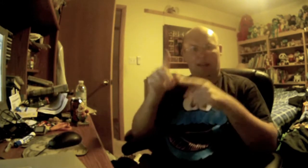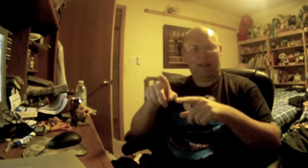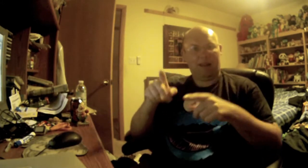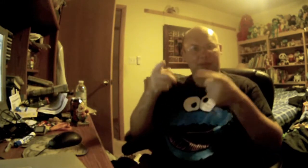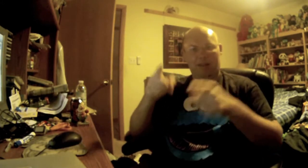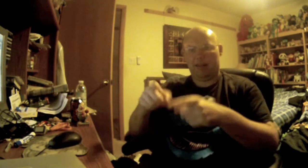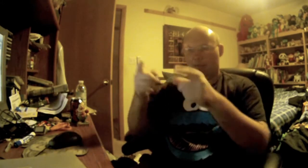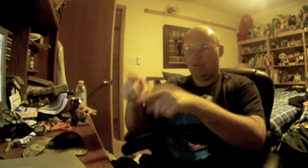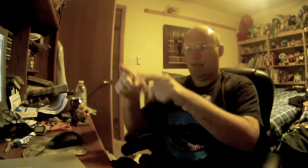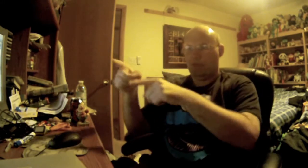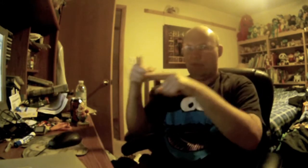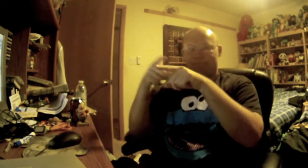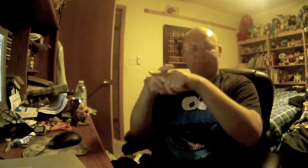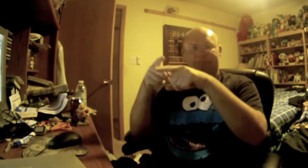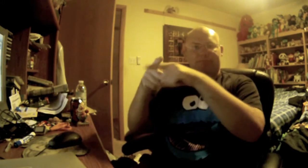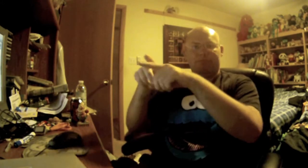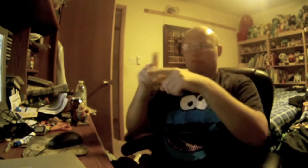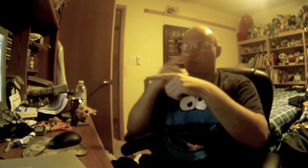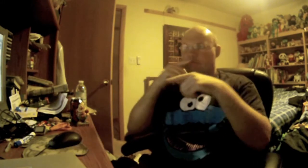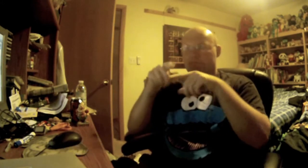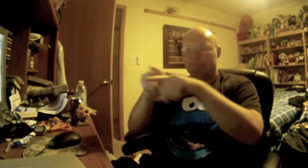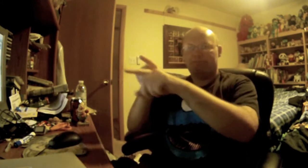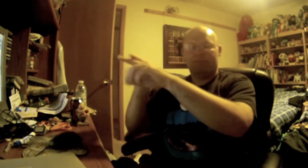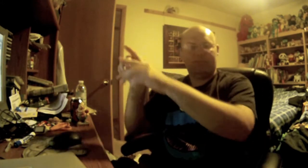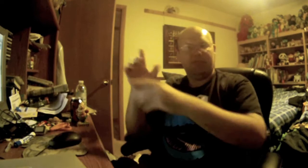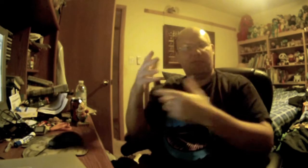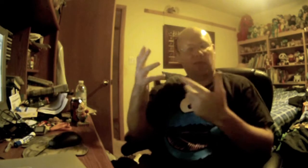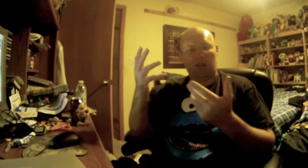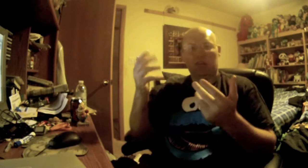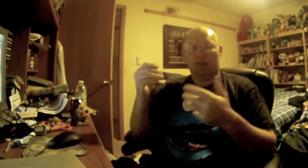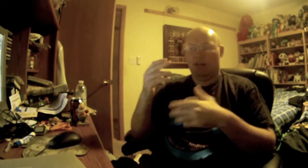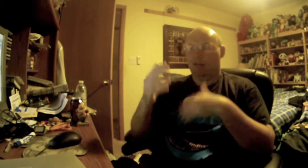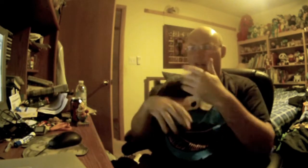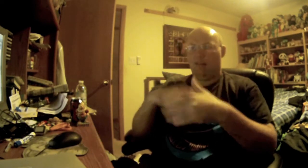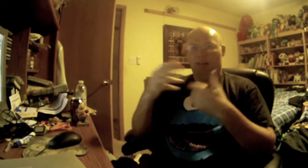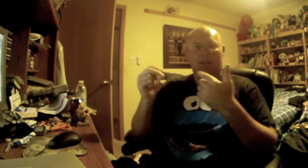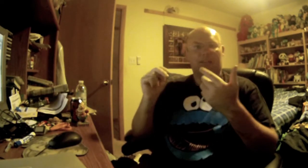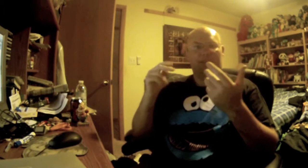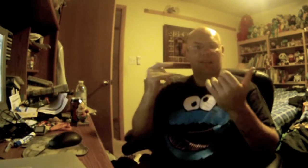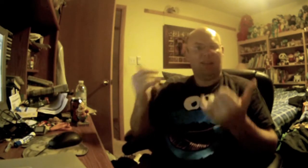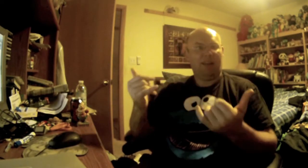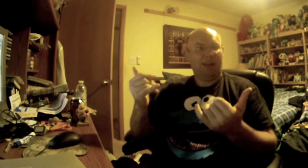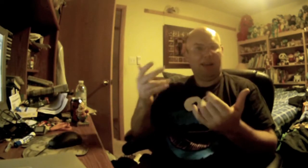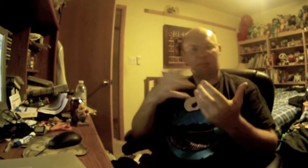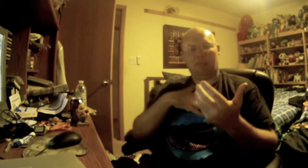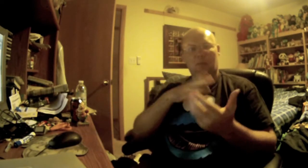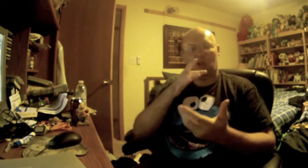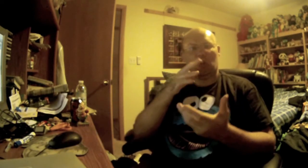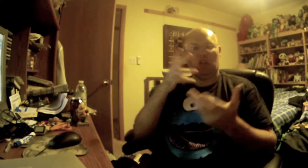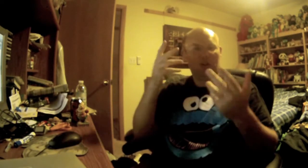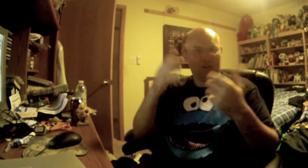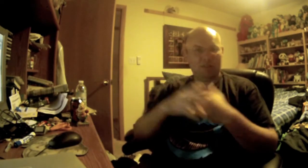She has been a part of my life as I was growing up. Now, she is my proud mother.